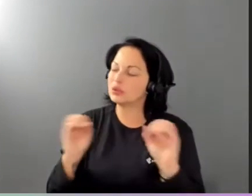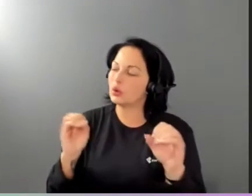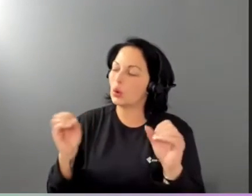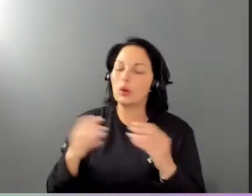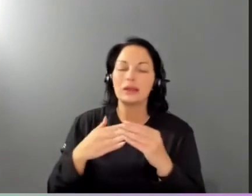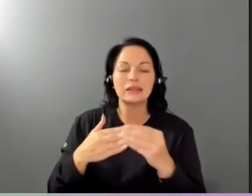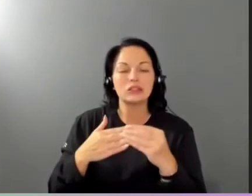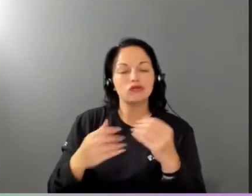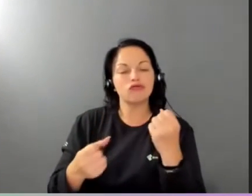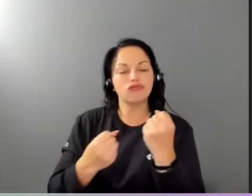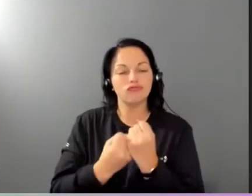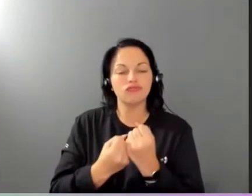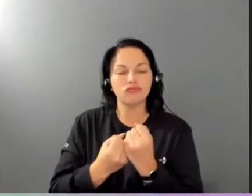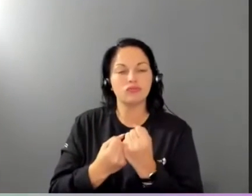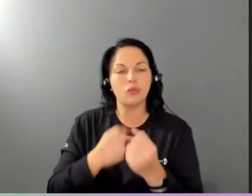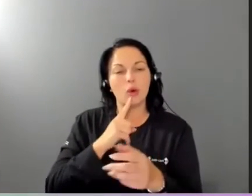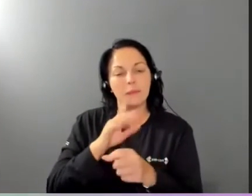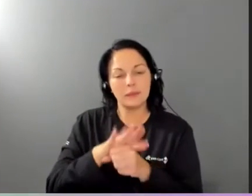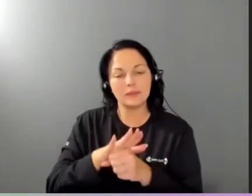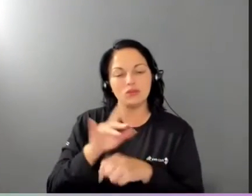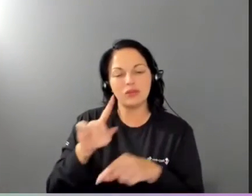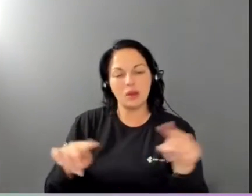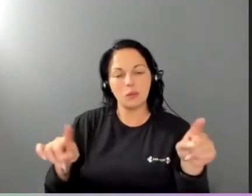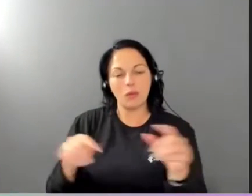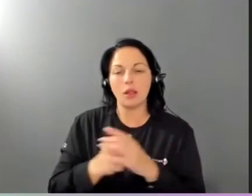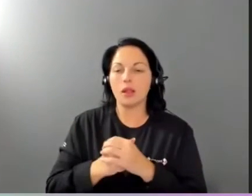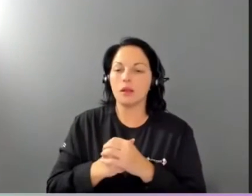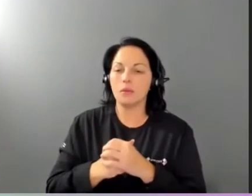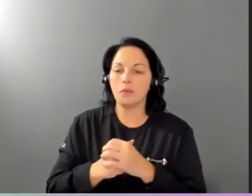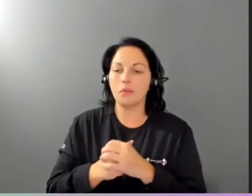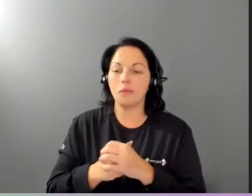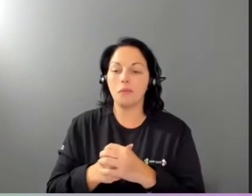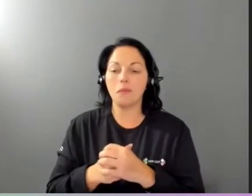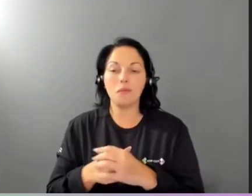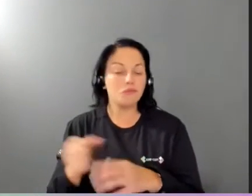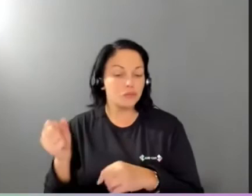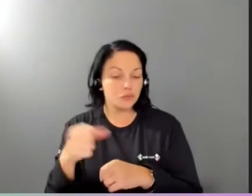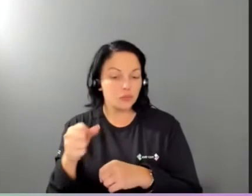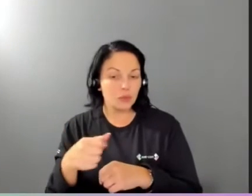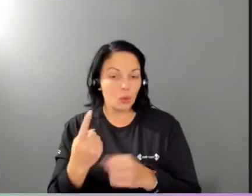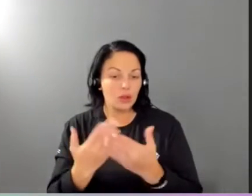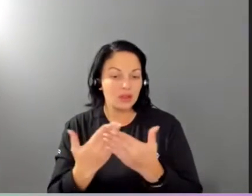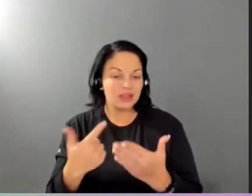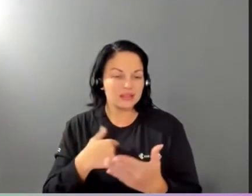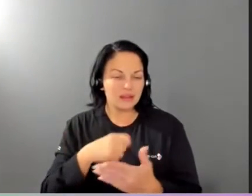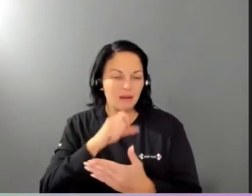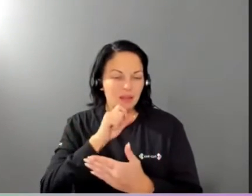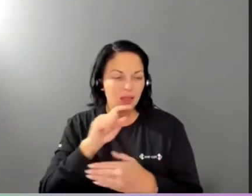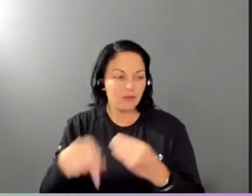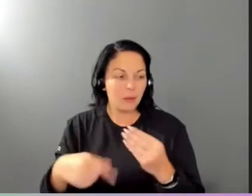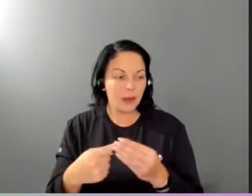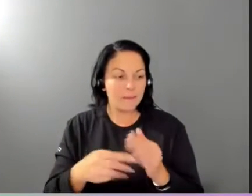to go beyond A2, if there's no resources for limitation. There's no leadership support to drive or commitment to